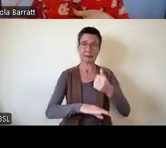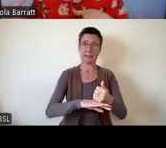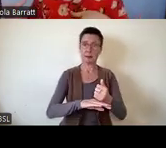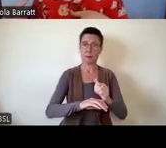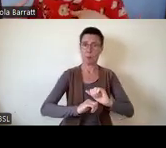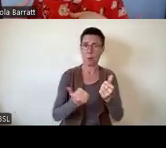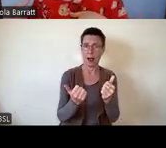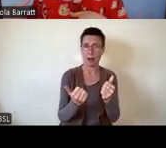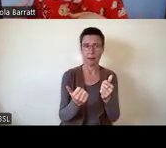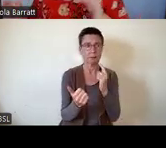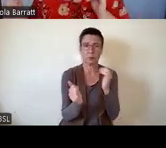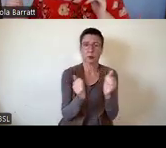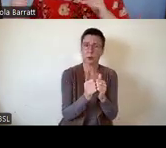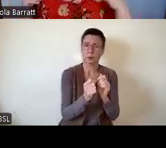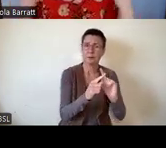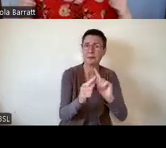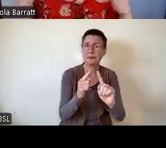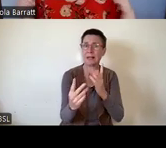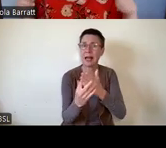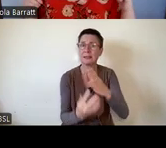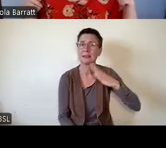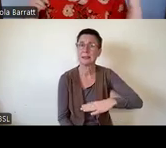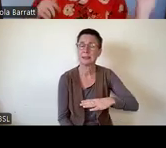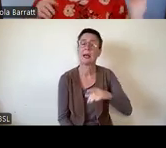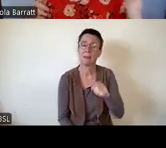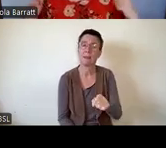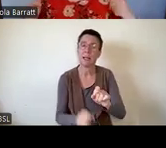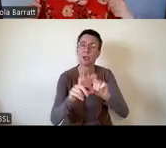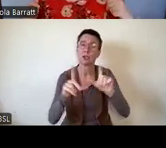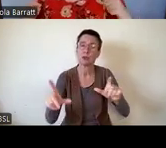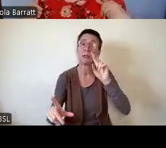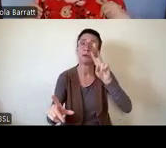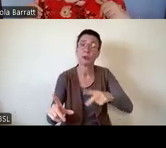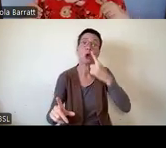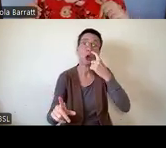for accessibility, then a screen reader can read it out potentially,